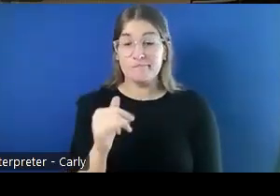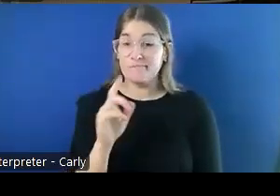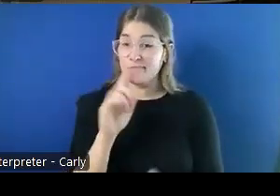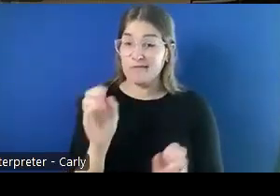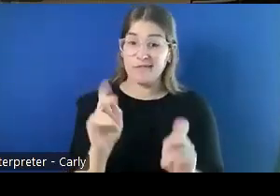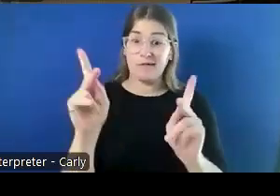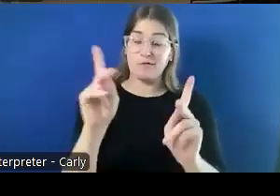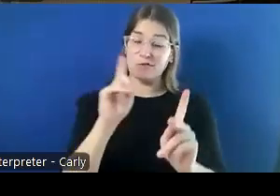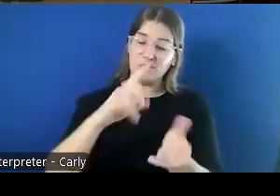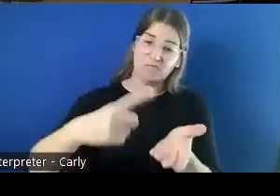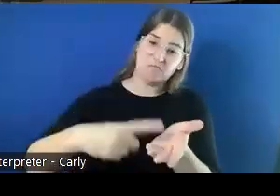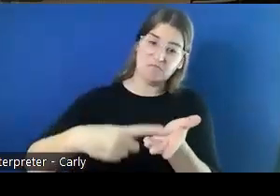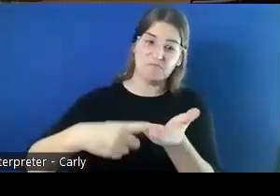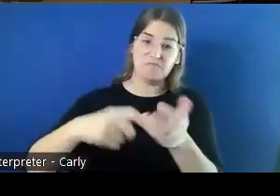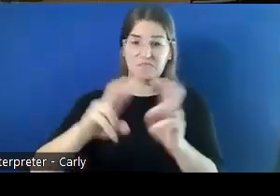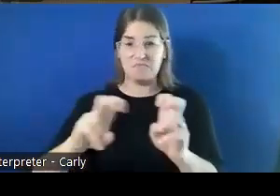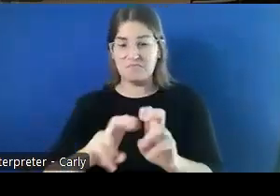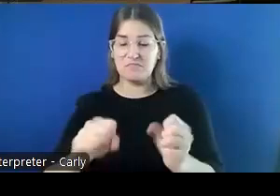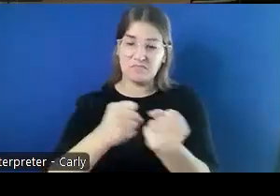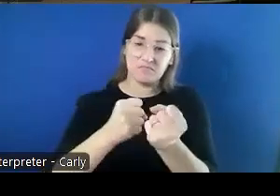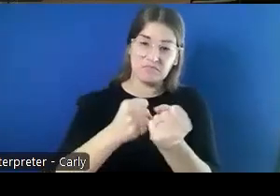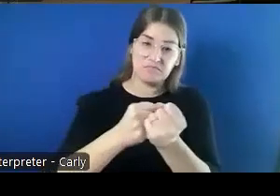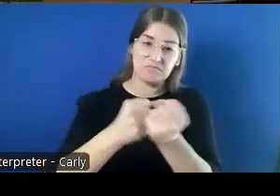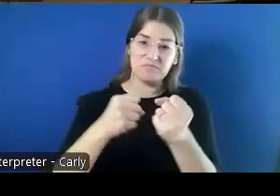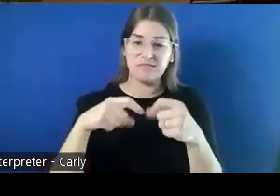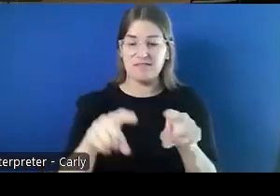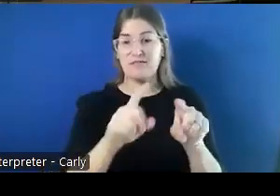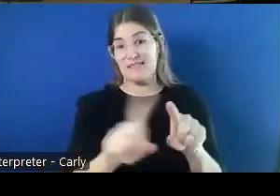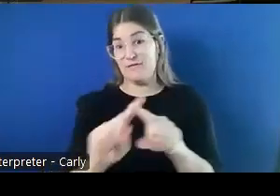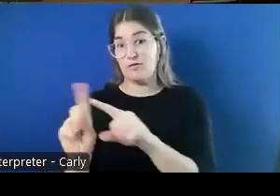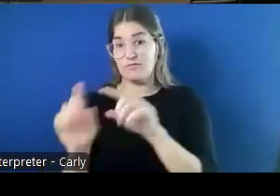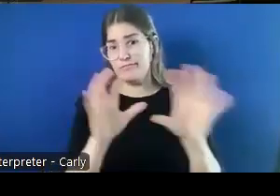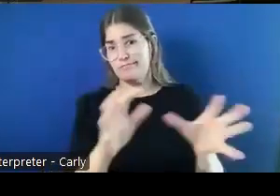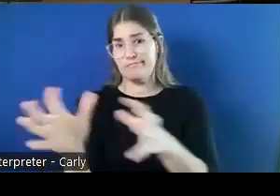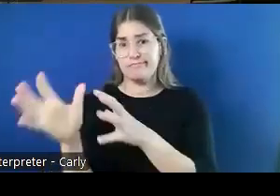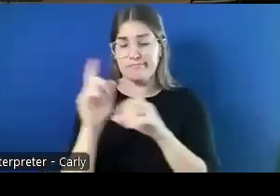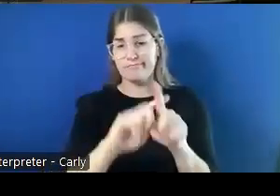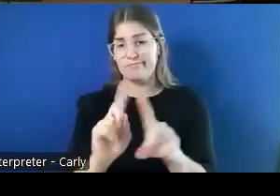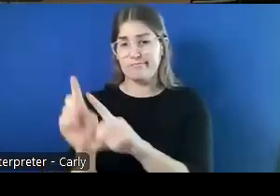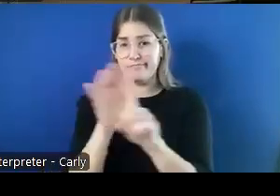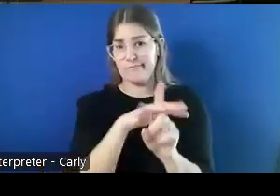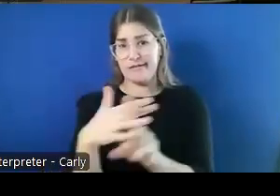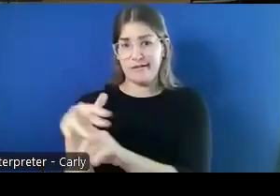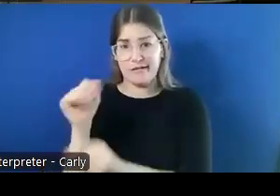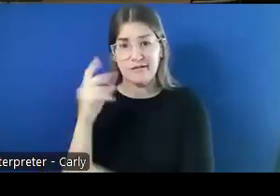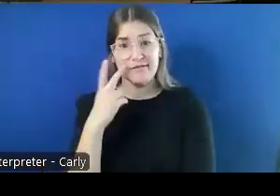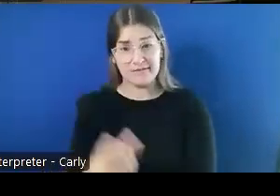to support people in these different disease groups or or contexts all right well this has